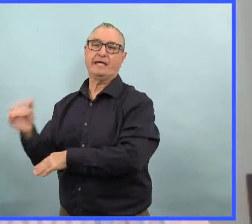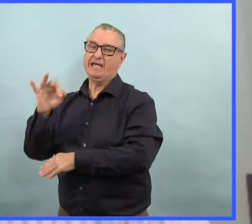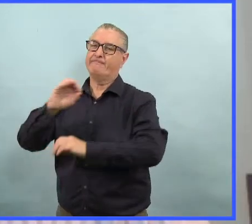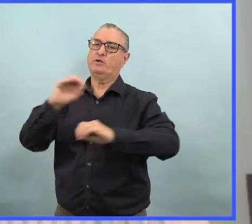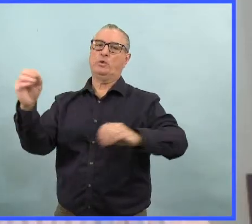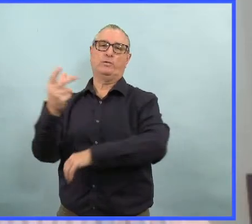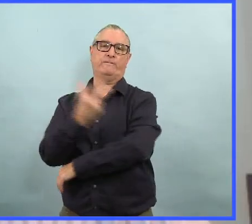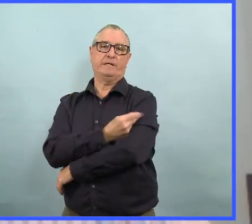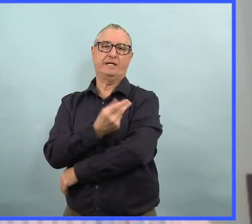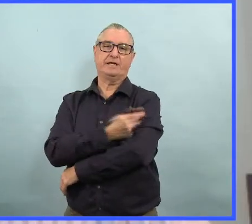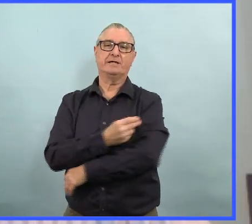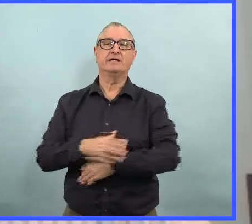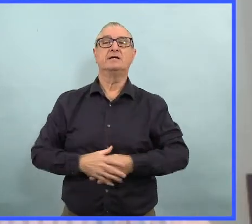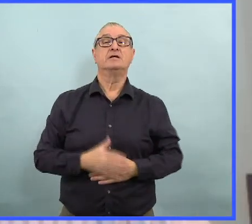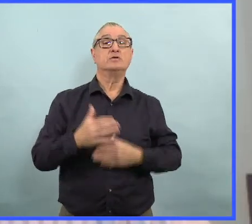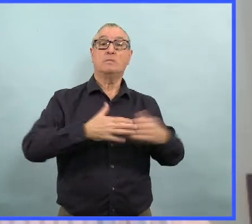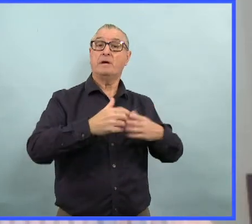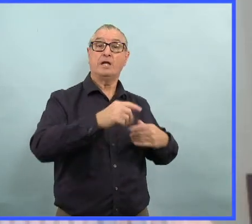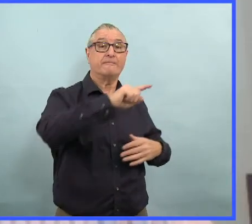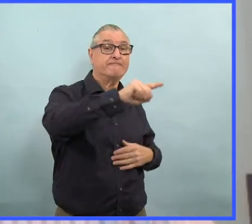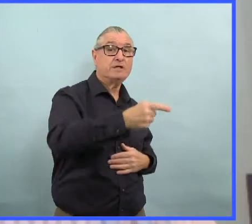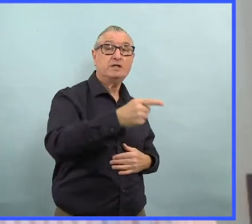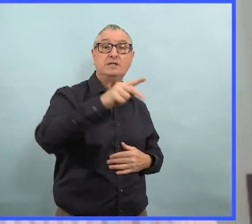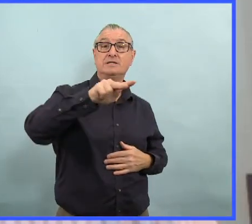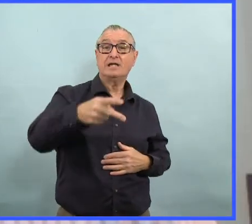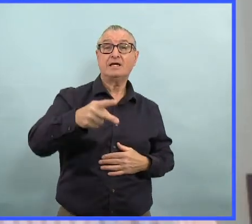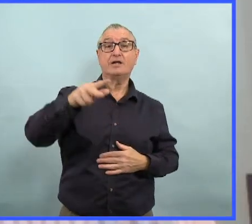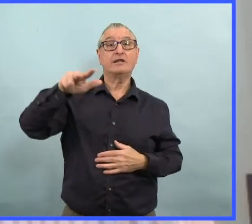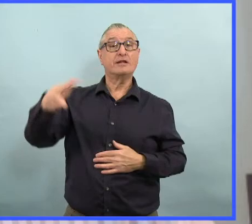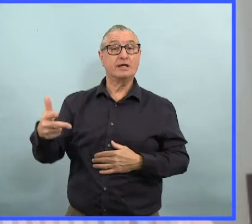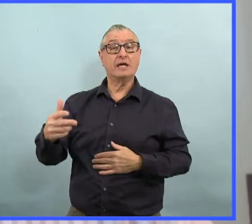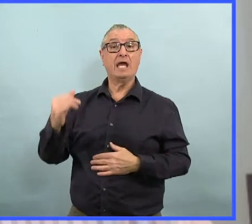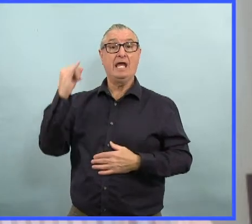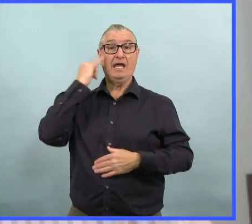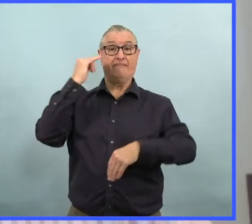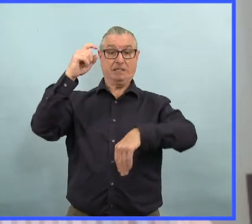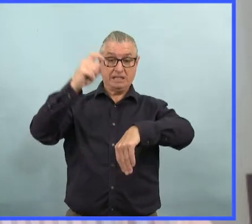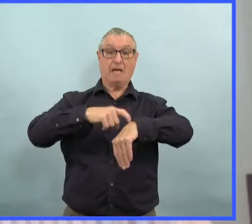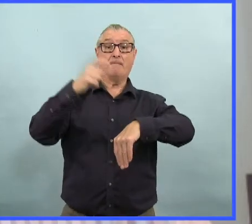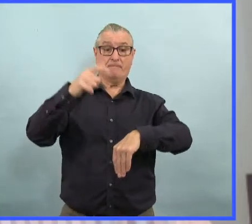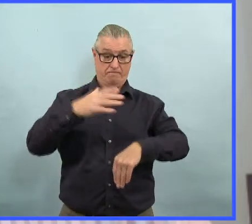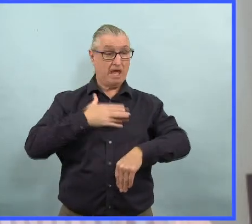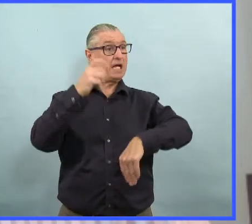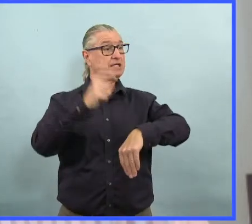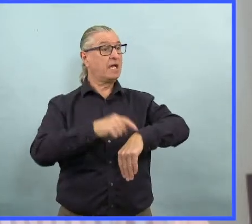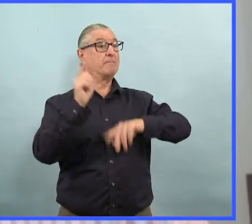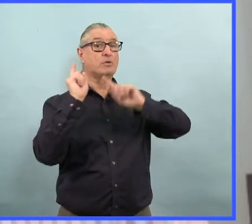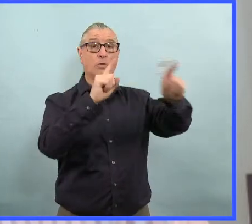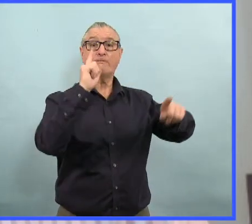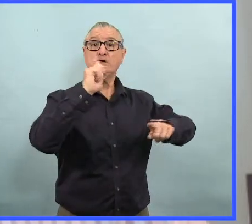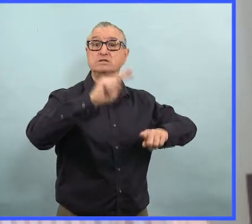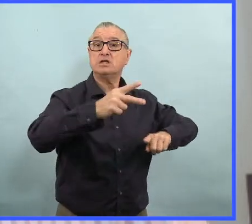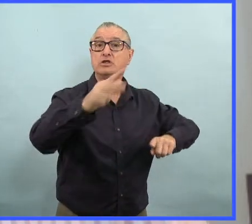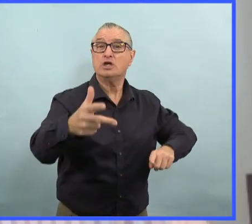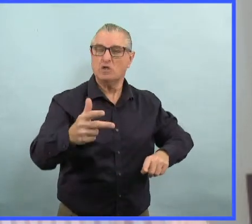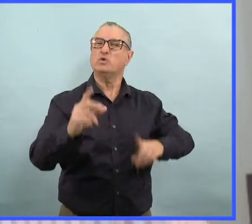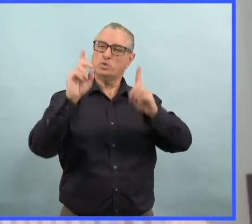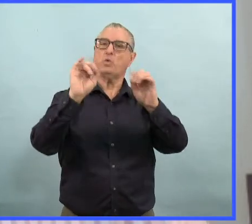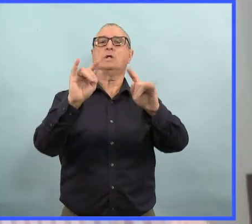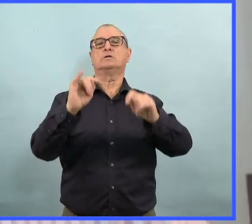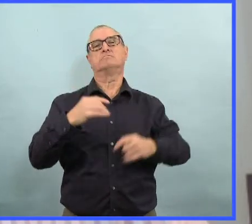eligible for as soon as possible so of course we've come to know the fundamentals quite well